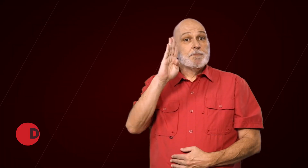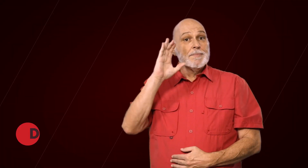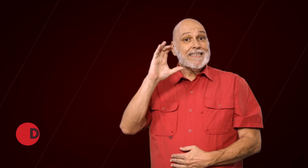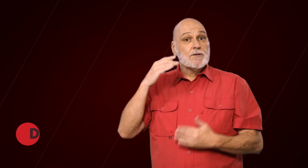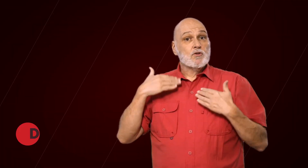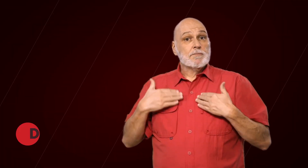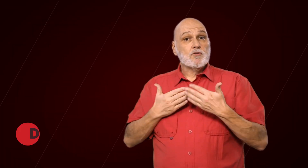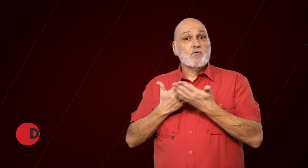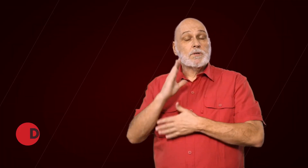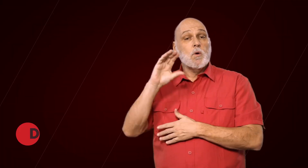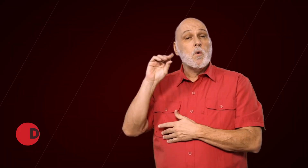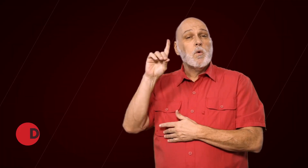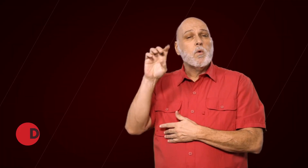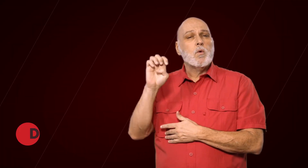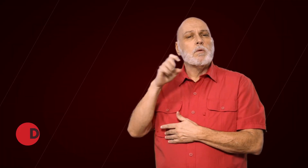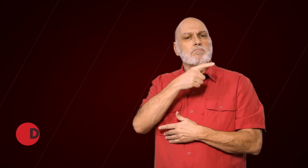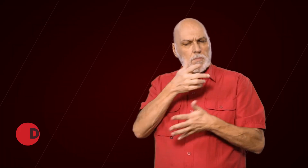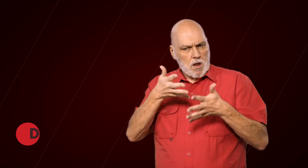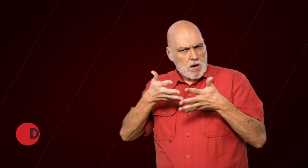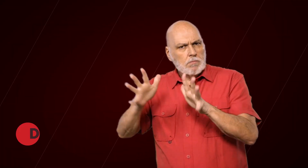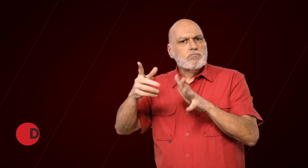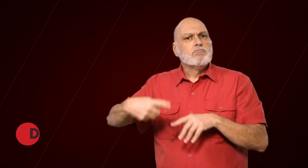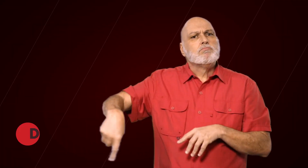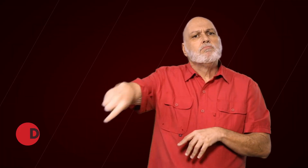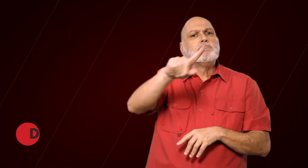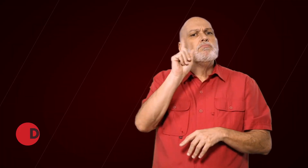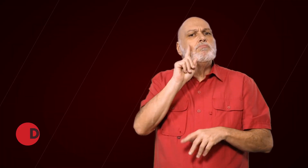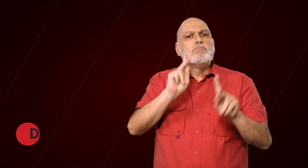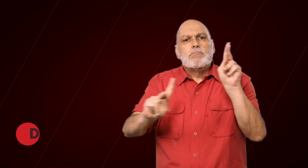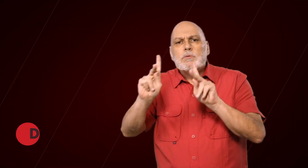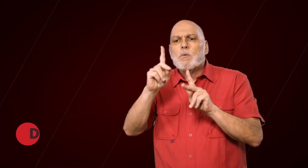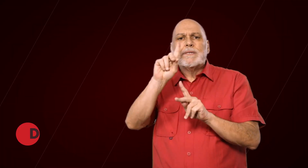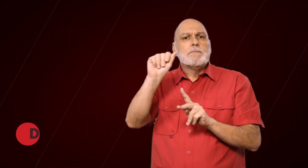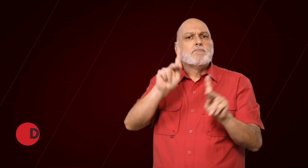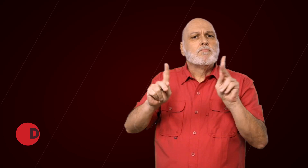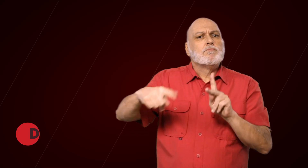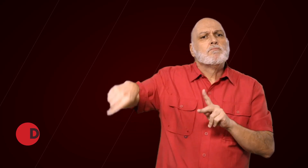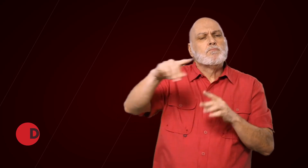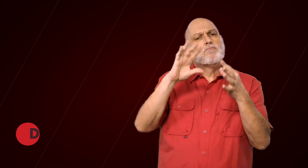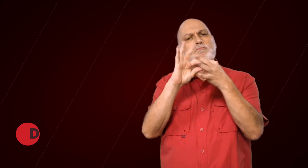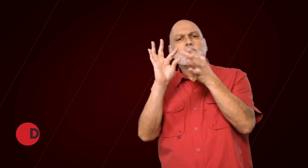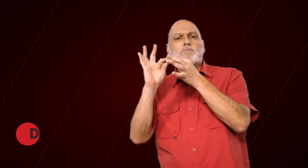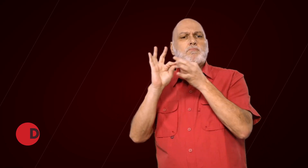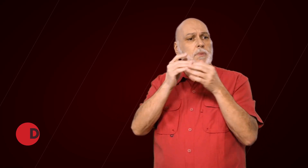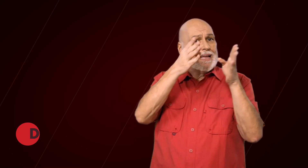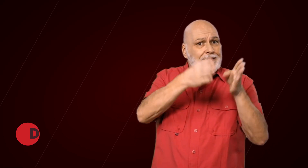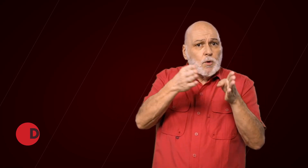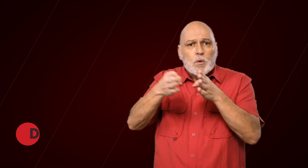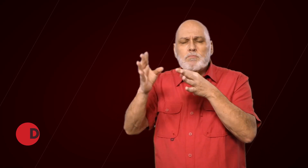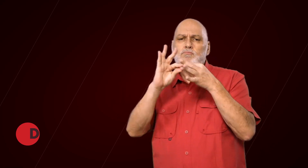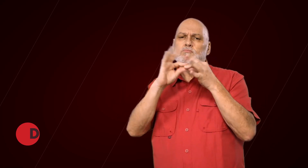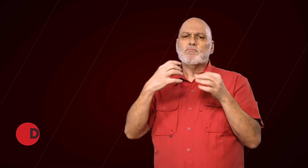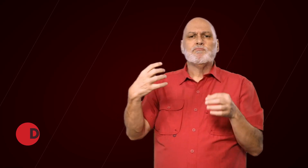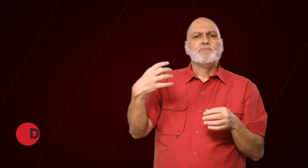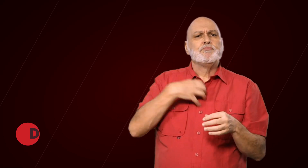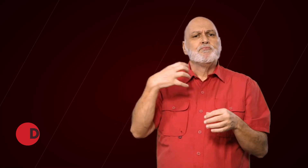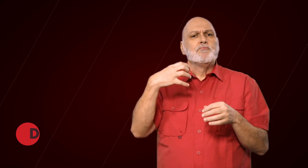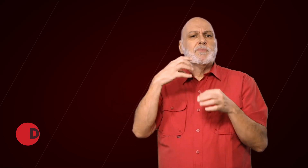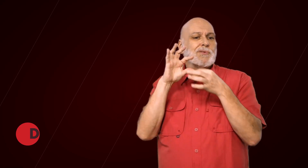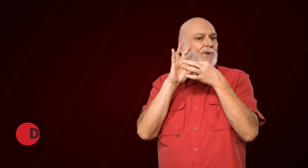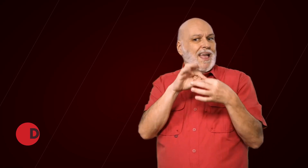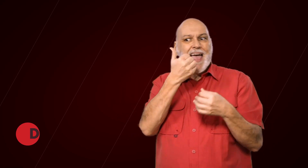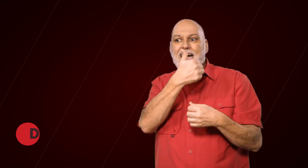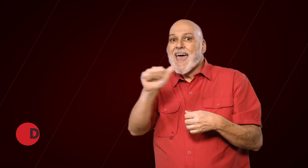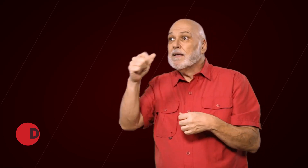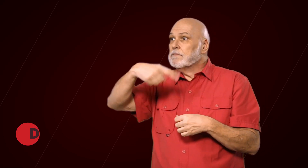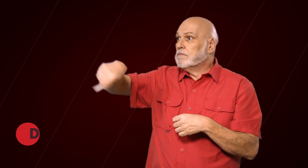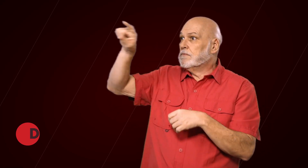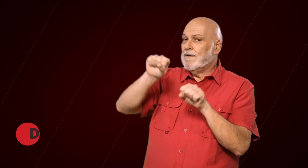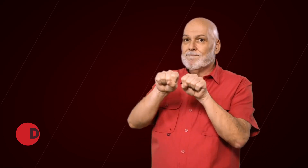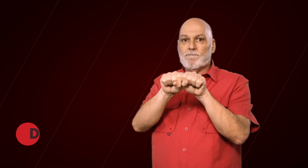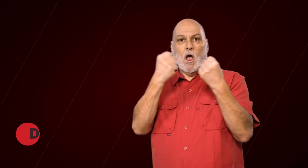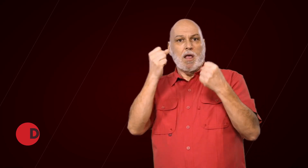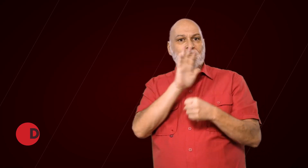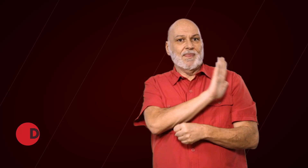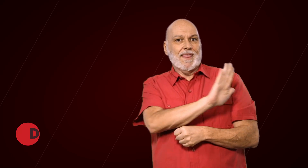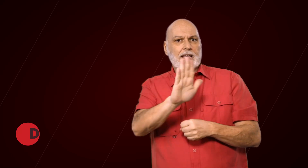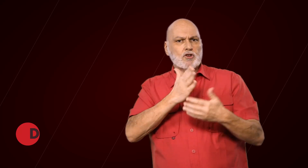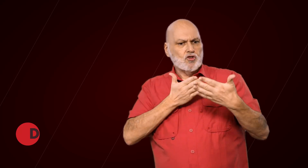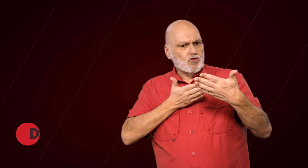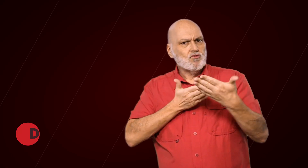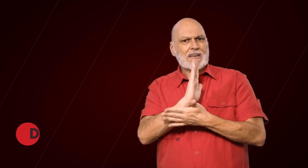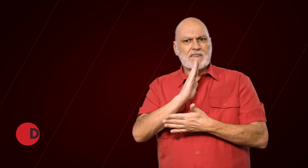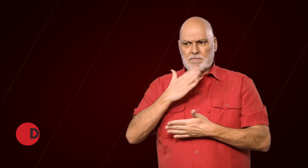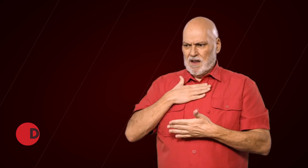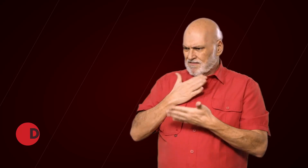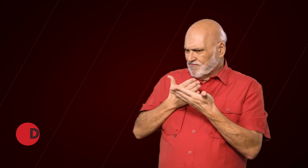[Anselmo]: The BC Human Rights Code allows people to make individual